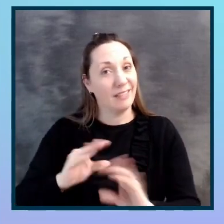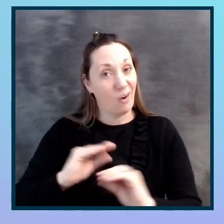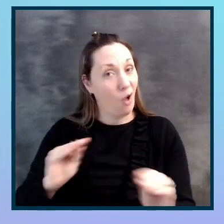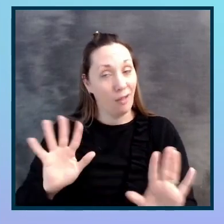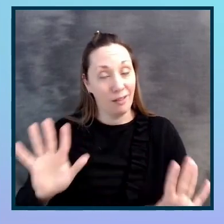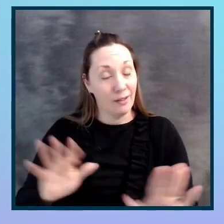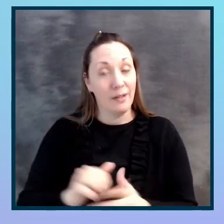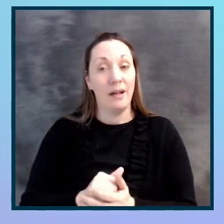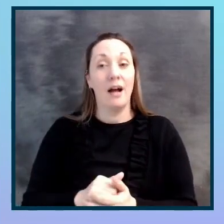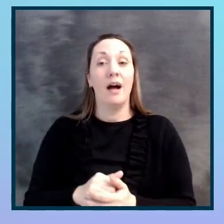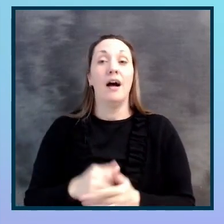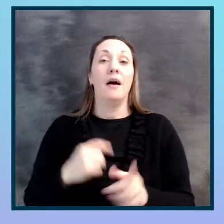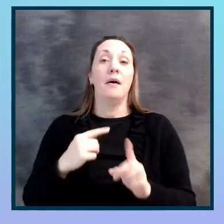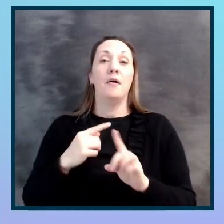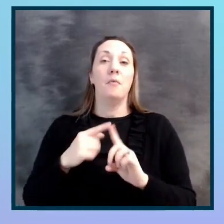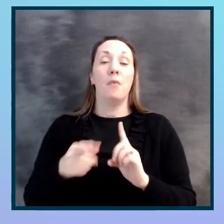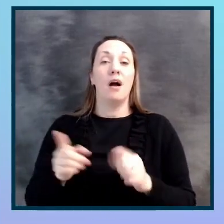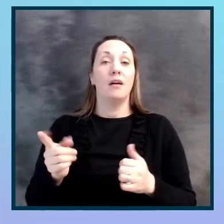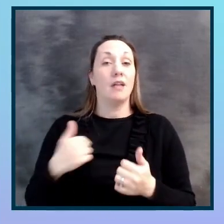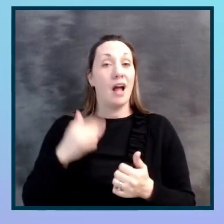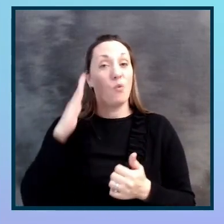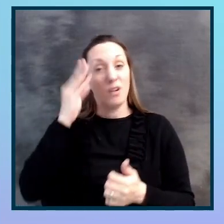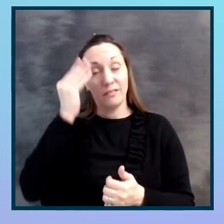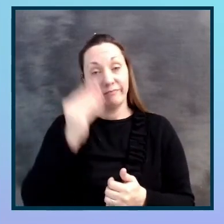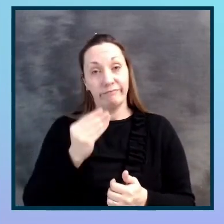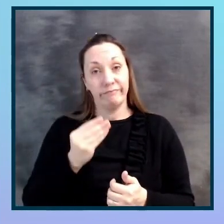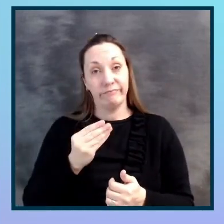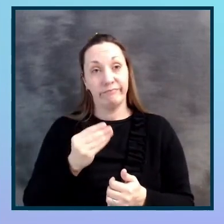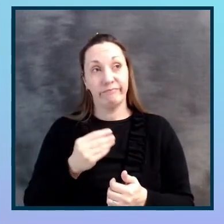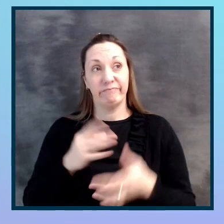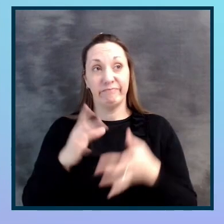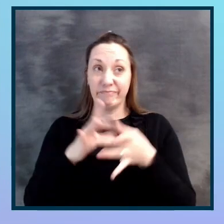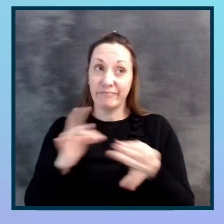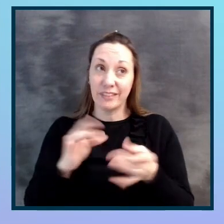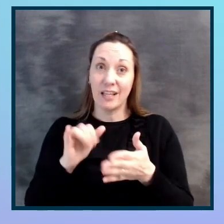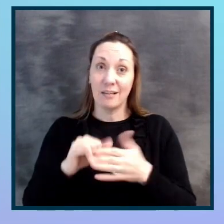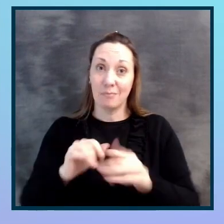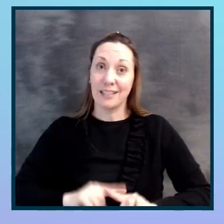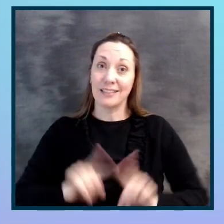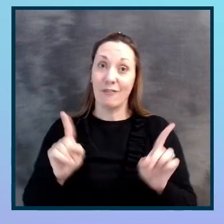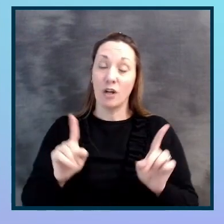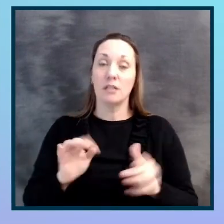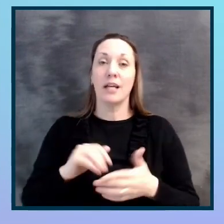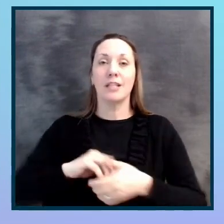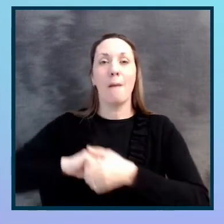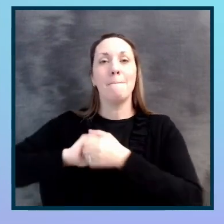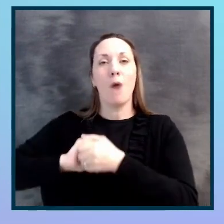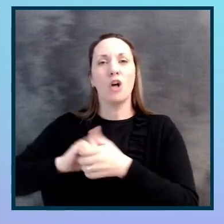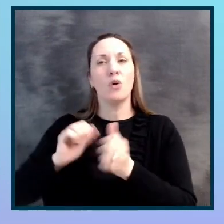The first thing I will say that has really made a difference is partnering with someone who is an expert